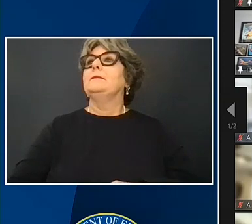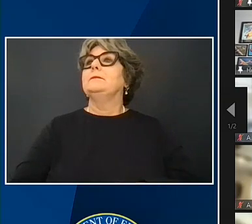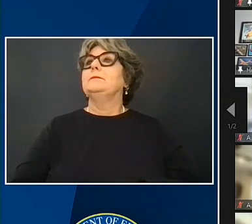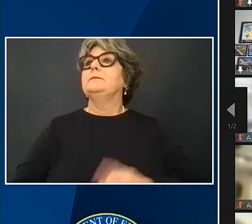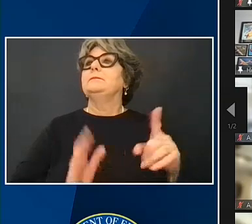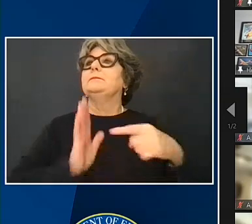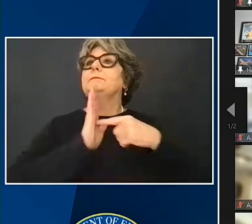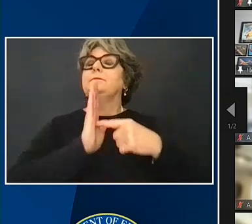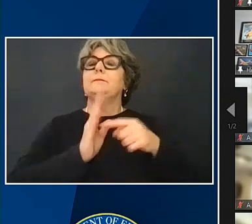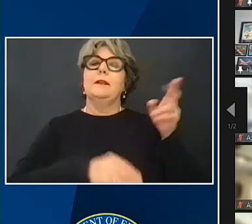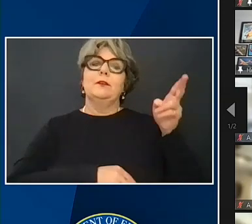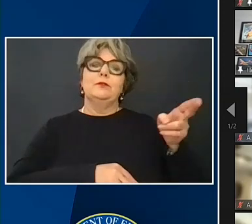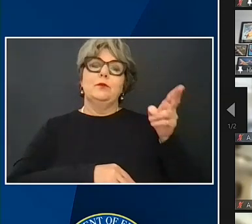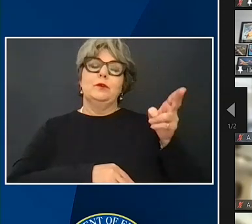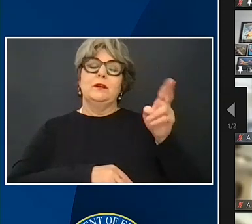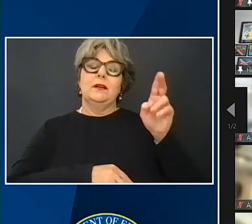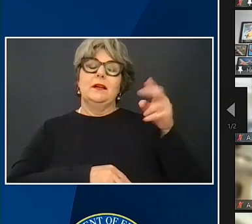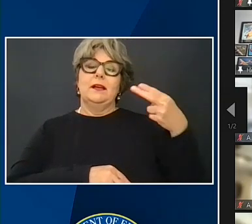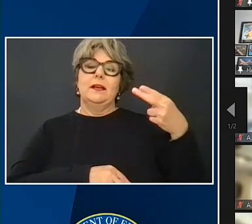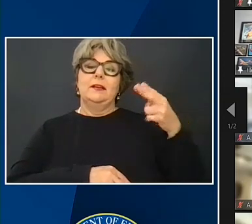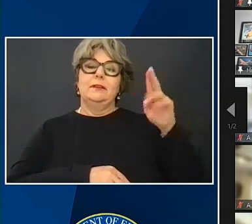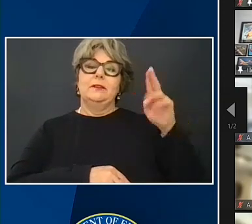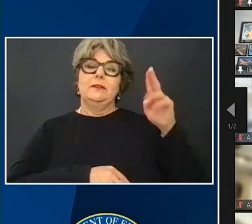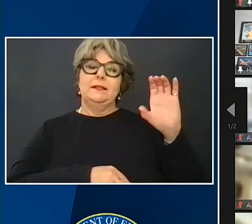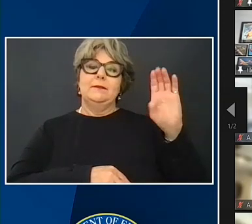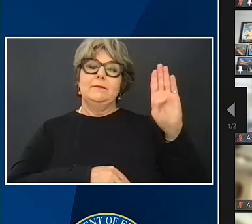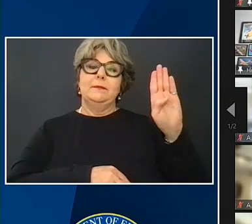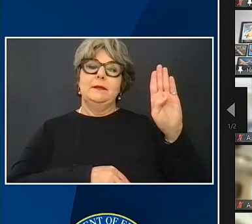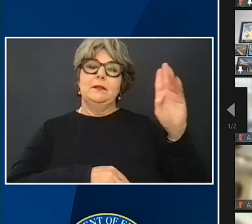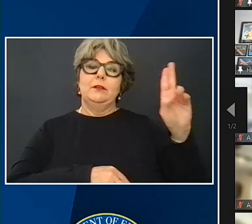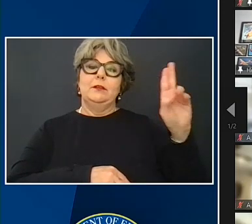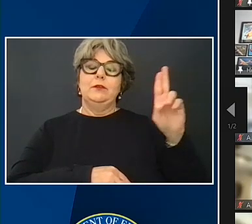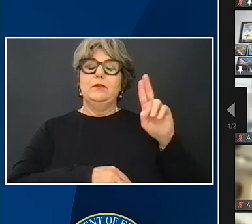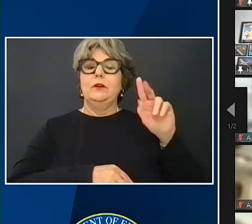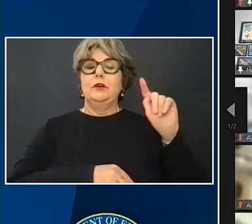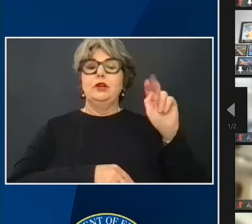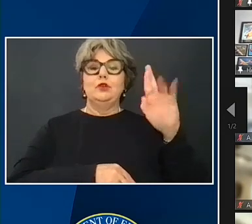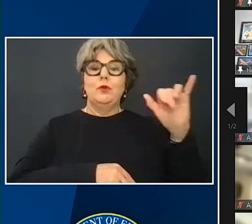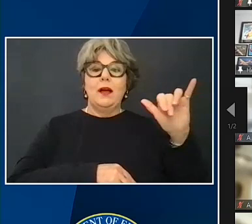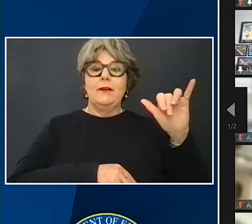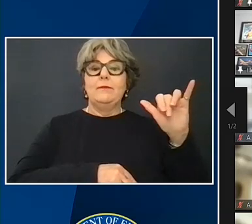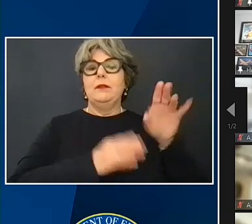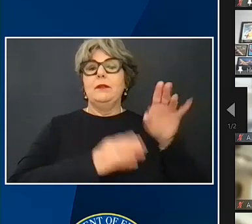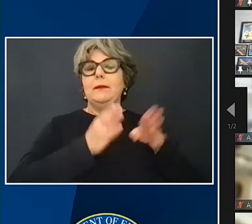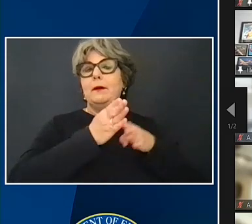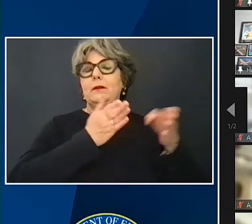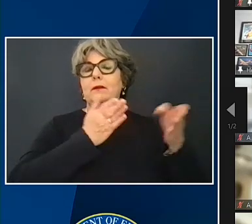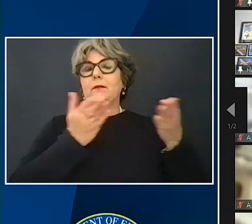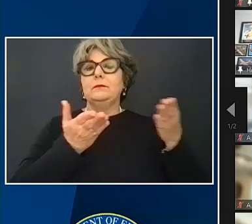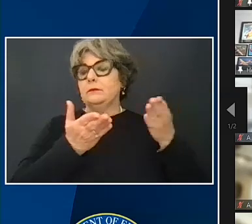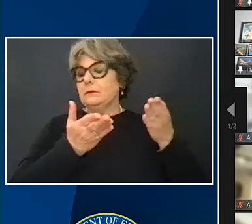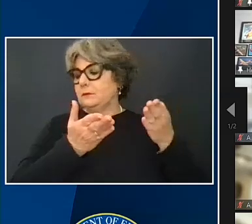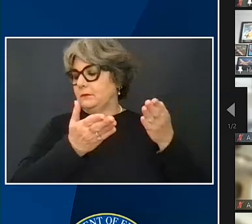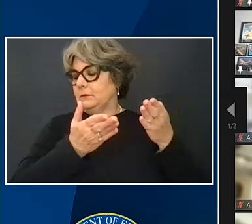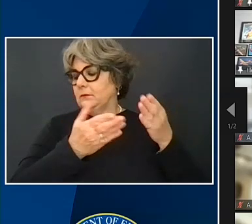colleges and universities, tribal colleges and universities and minority serving institutions, we are joined by Dr. Charles B.W.